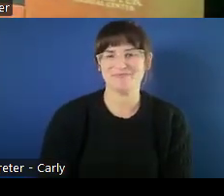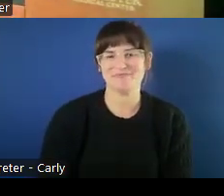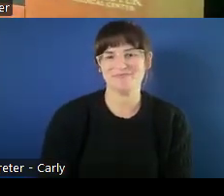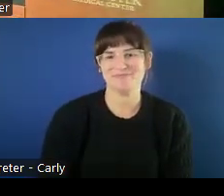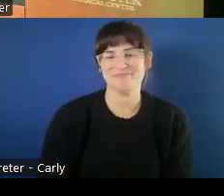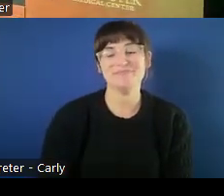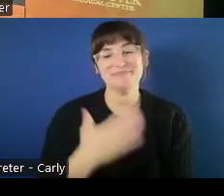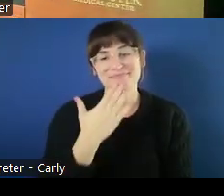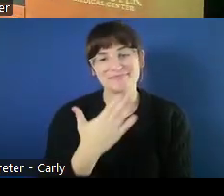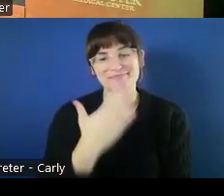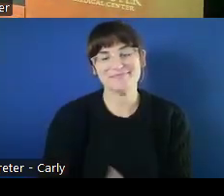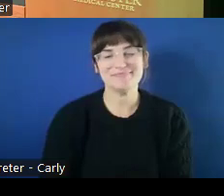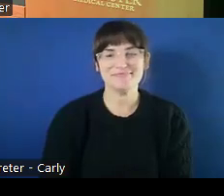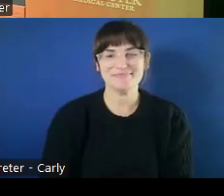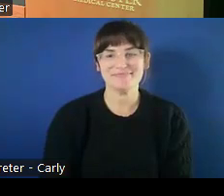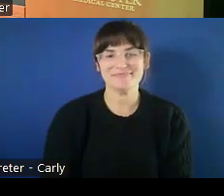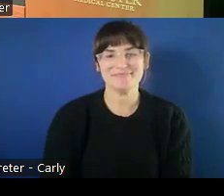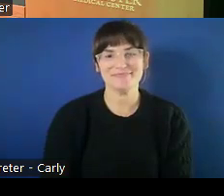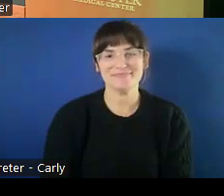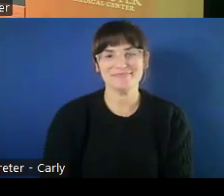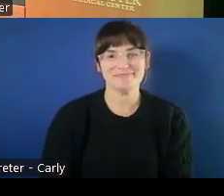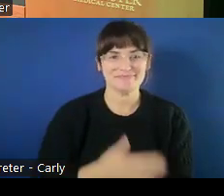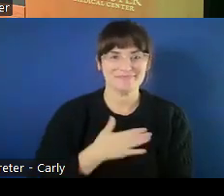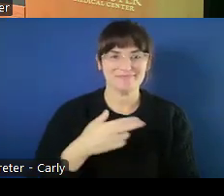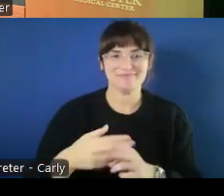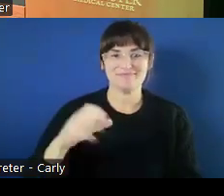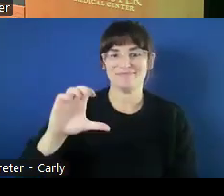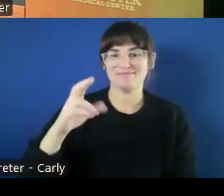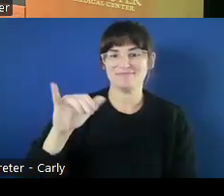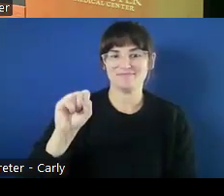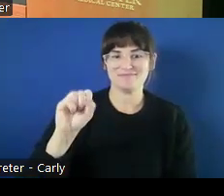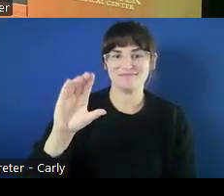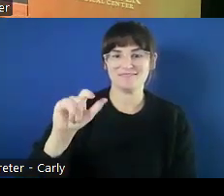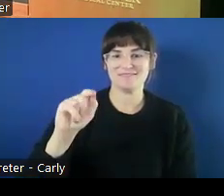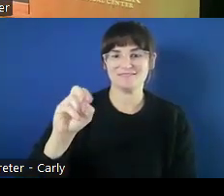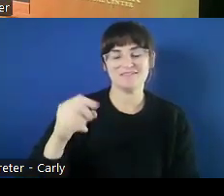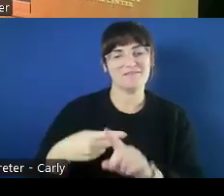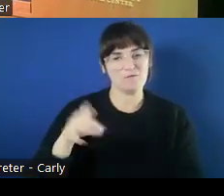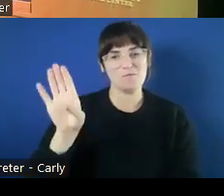thank you very much uh so my name is Chris Solano i'm from Mass General in Boston and I'm very